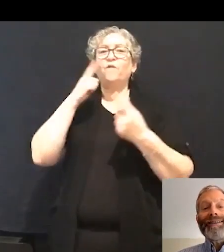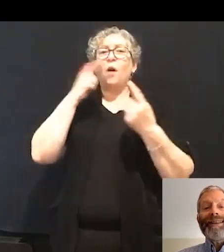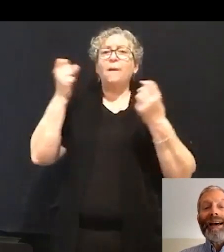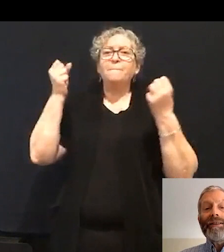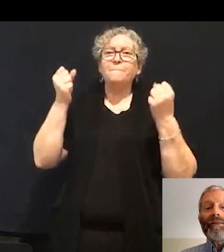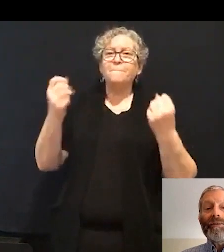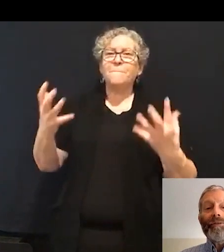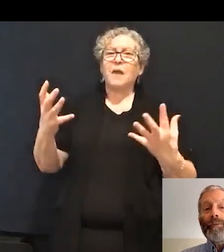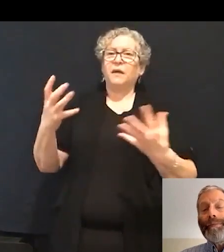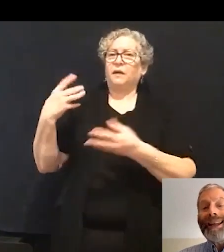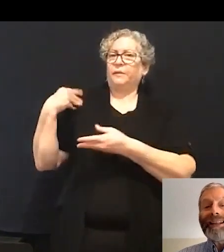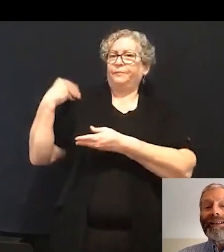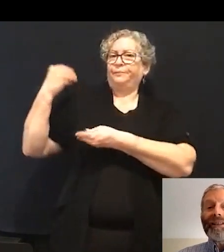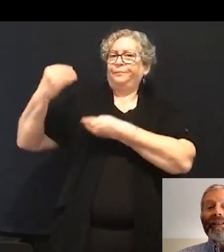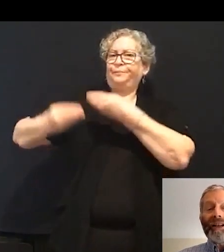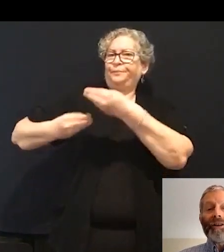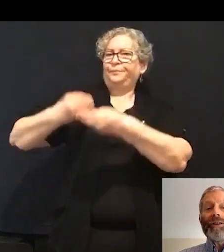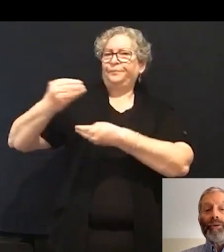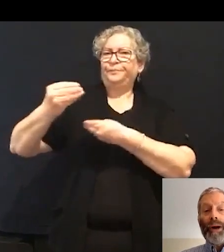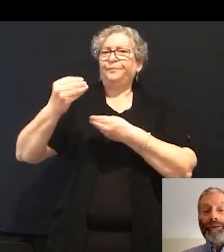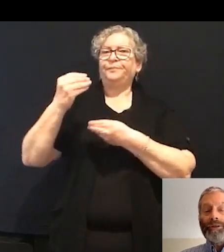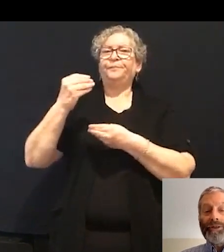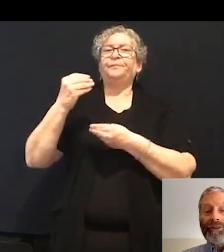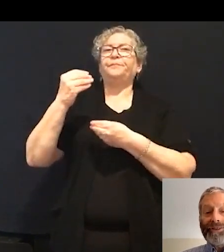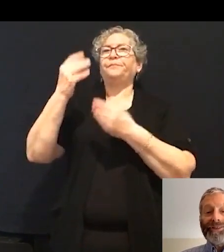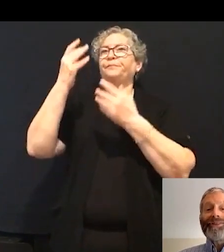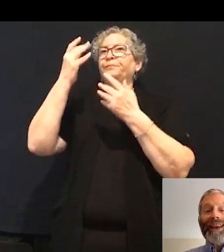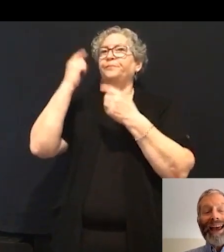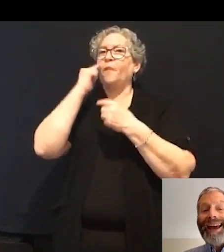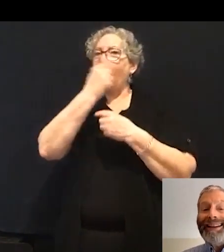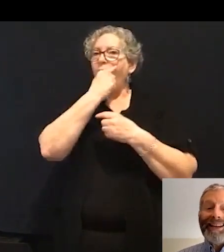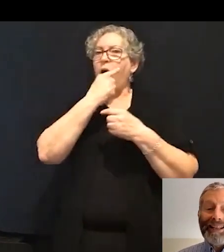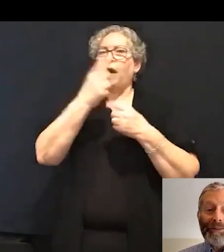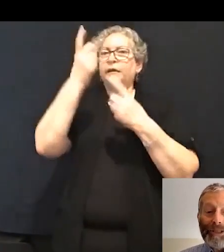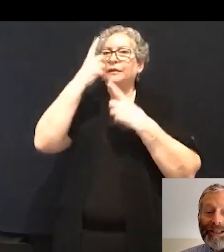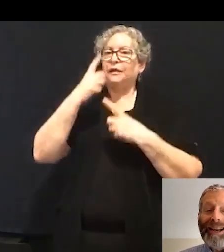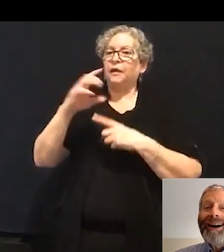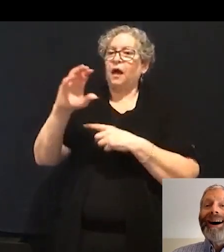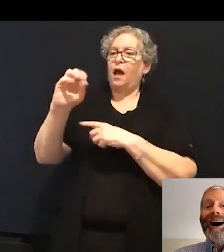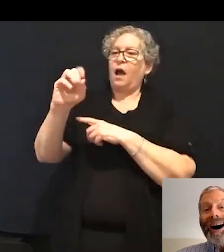is that for many inherited retinal diseases and AMD,